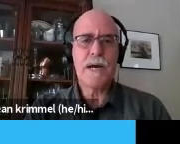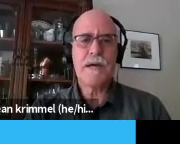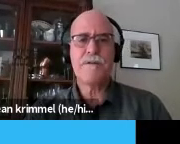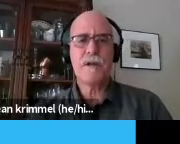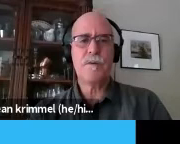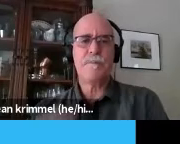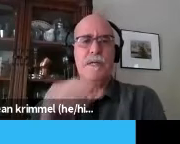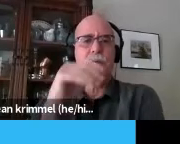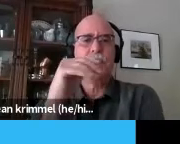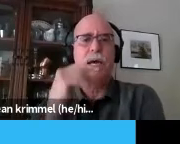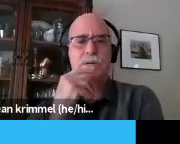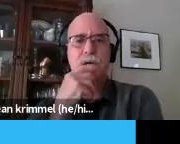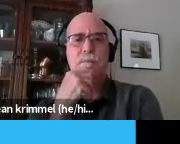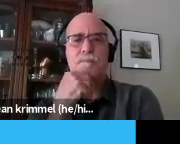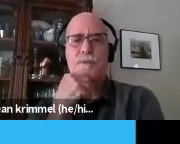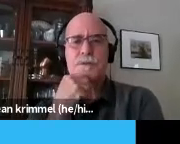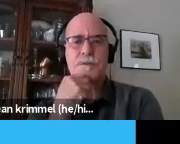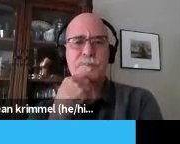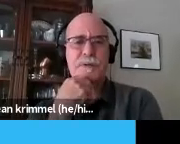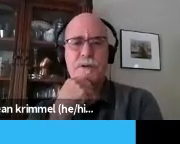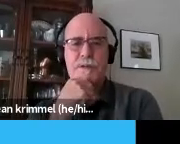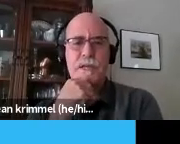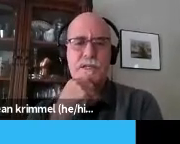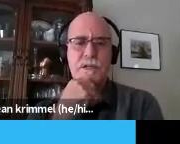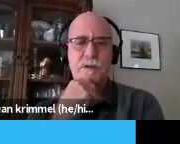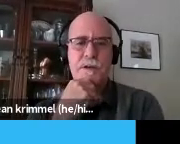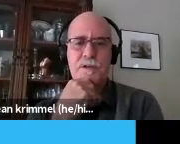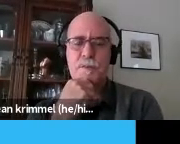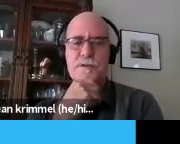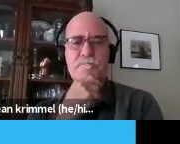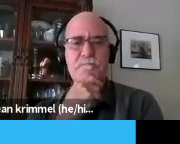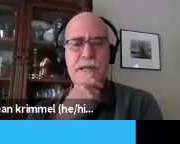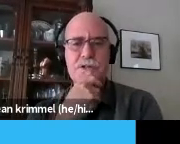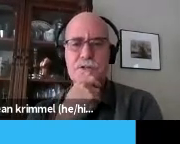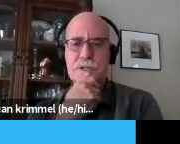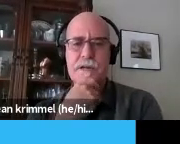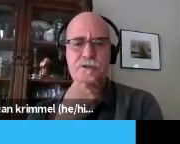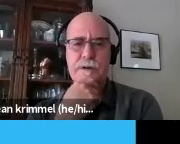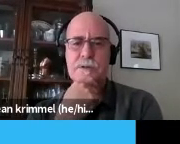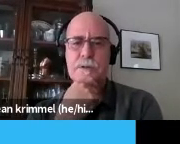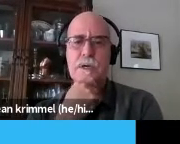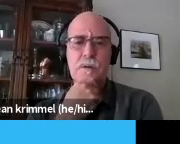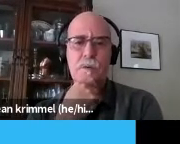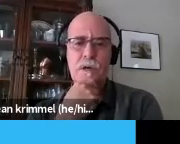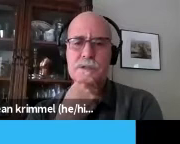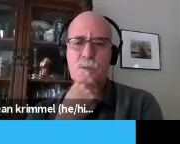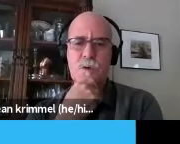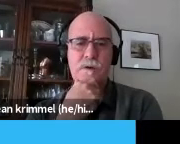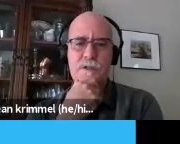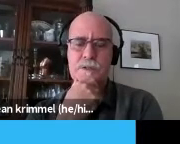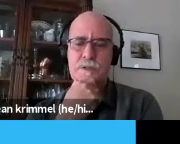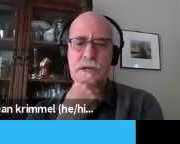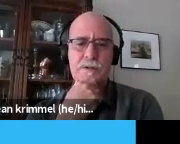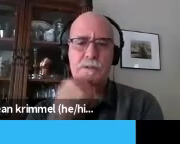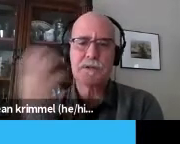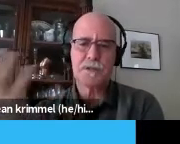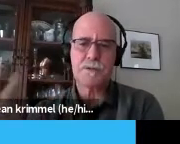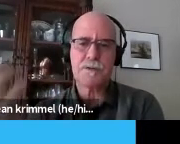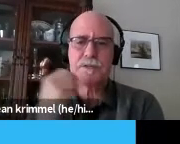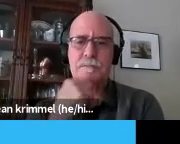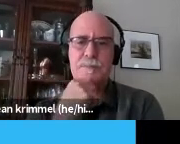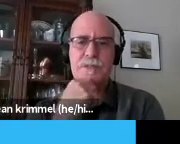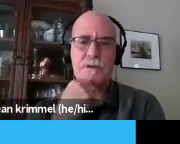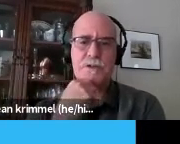My fear would be that this is a period in the 1830s with major slave traders.